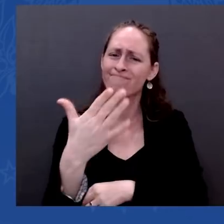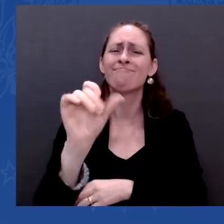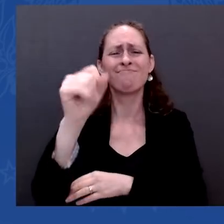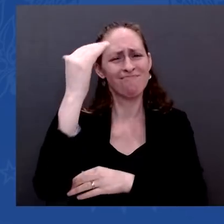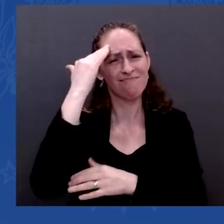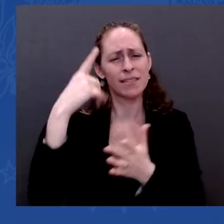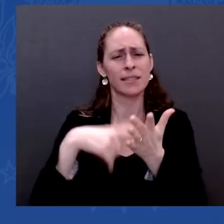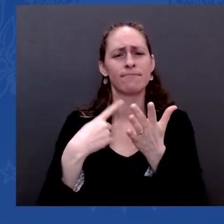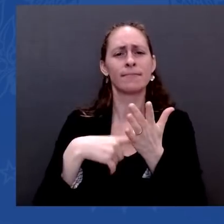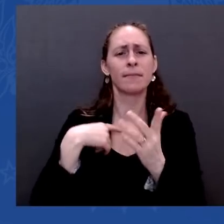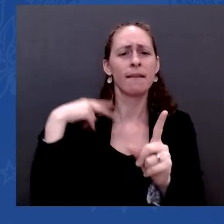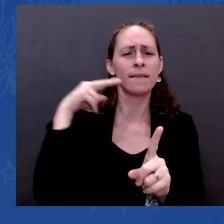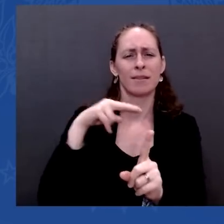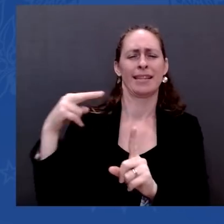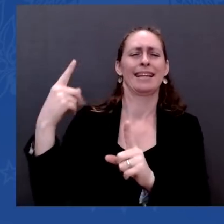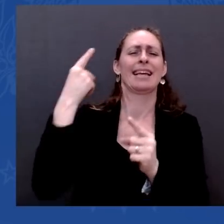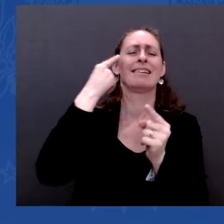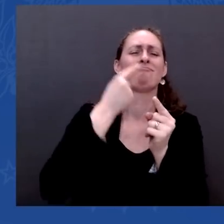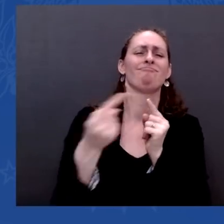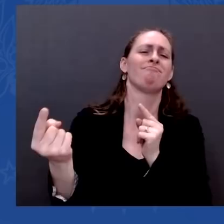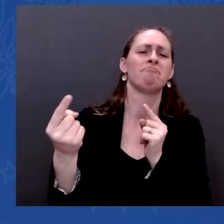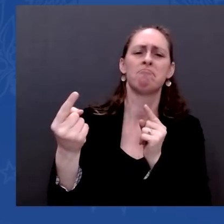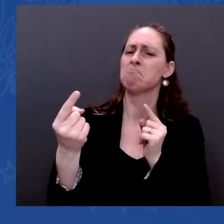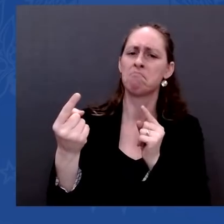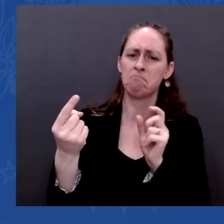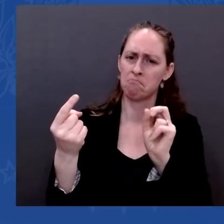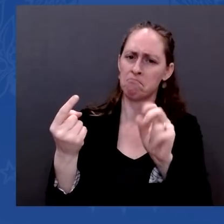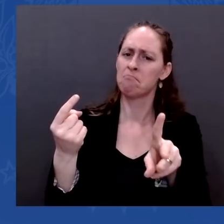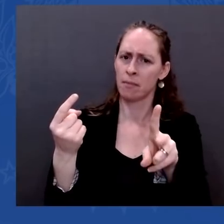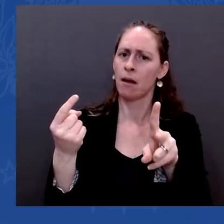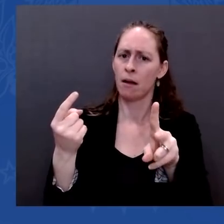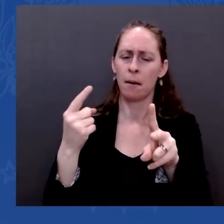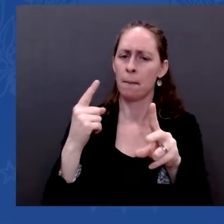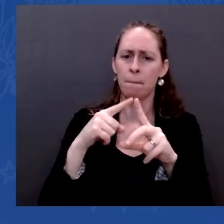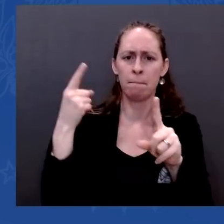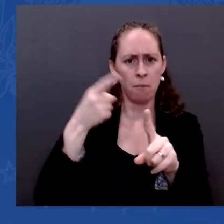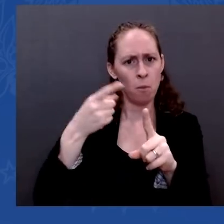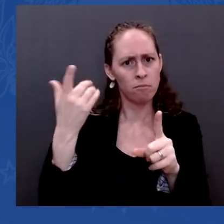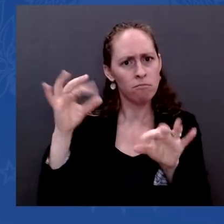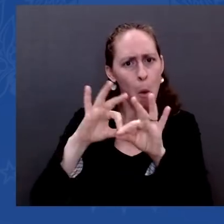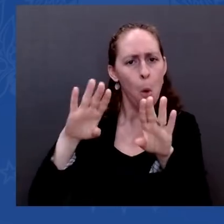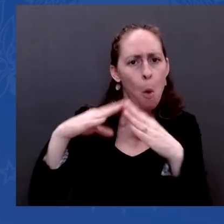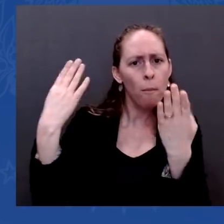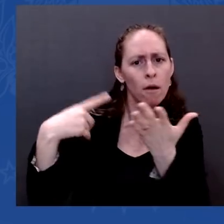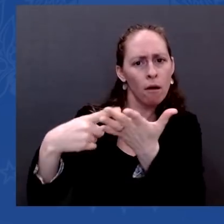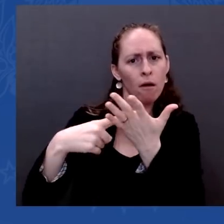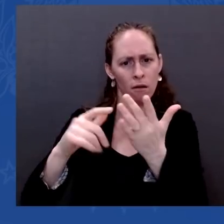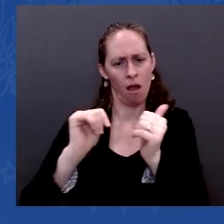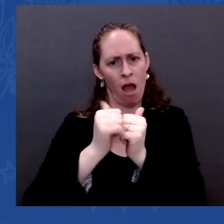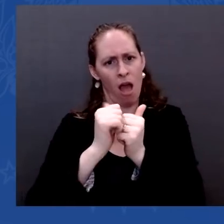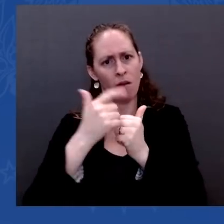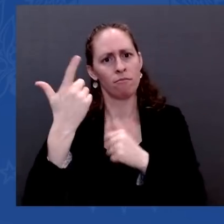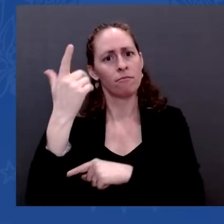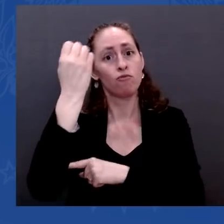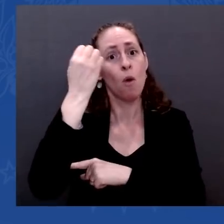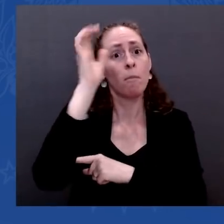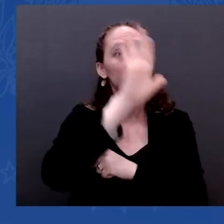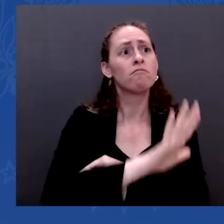where we need to discuss about security in Europe. This is also a progress, as tiresome as it may be.